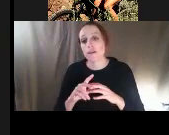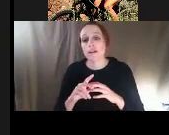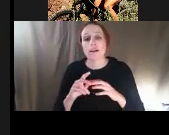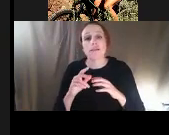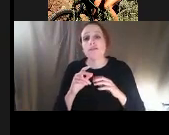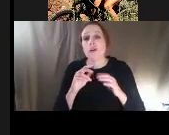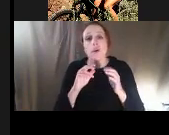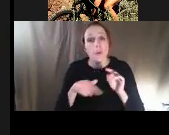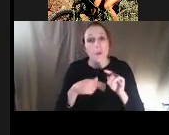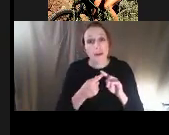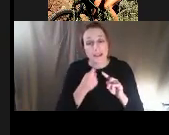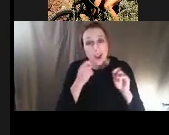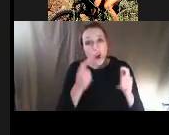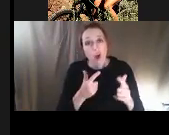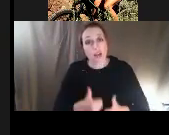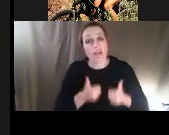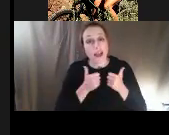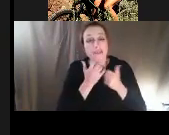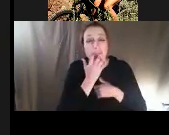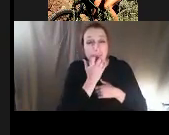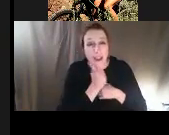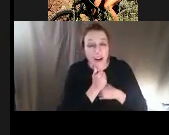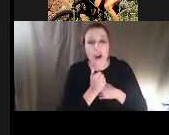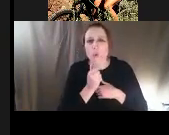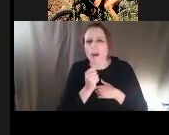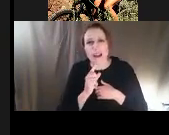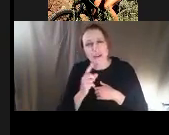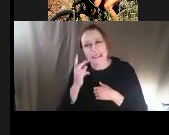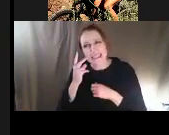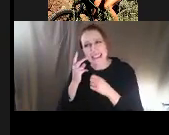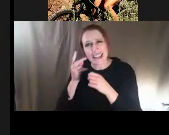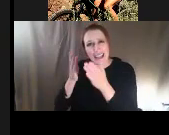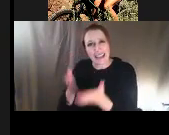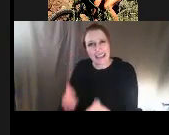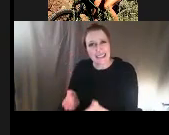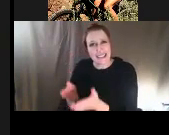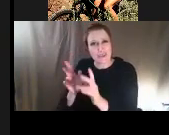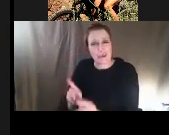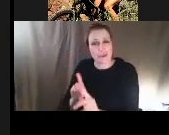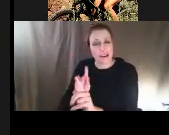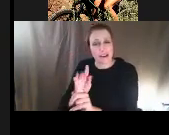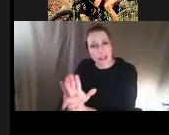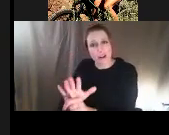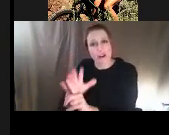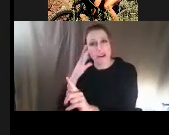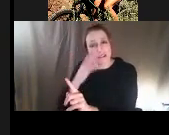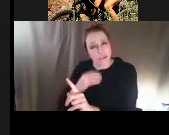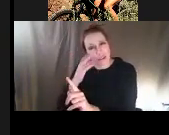We're not seeing who that person is. We're not looking at that person's experiences. We're expecting that person to assimilate into